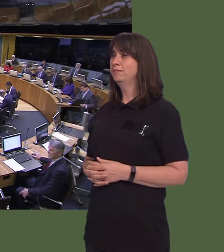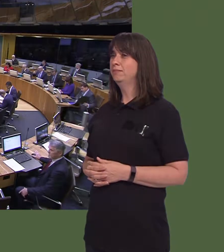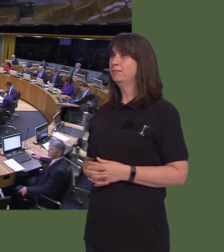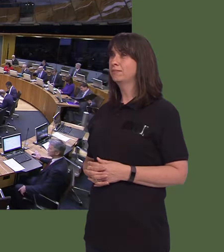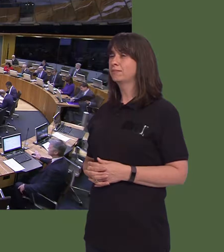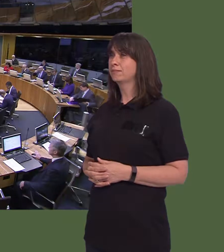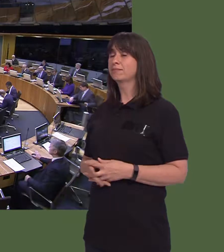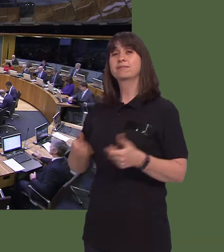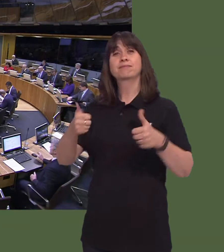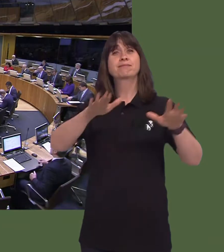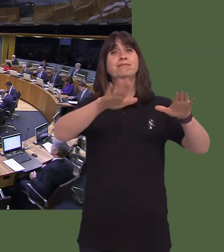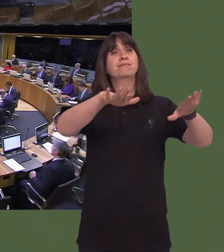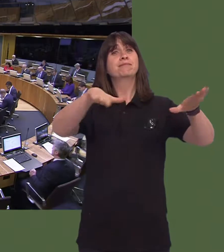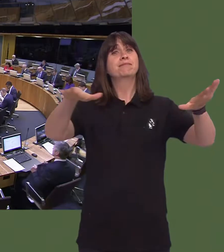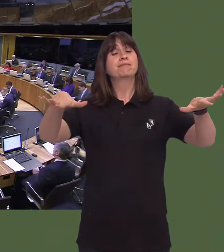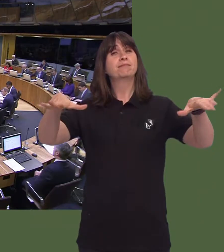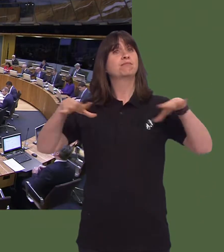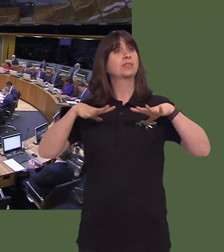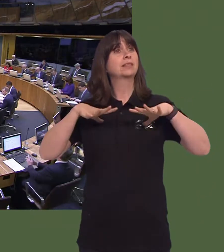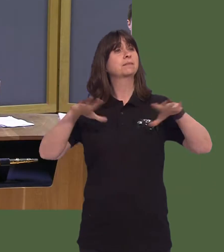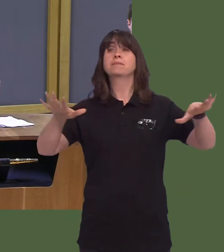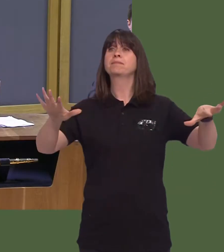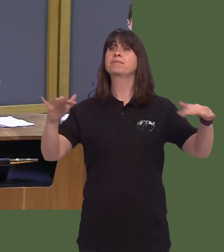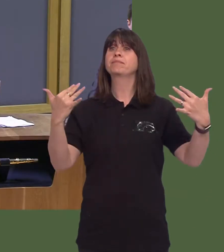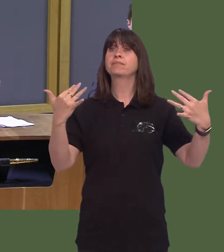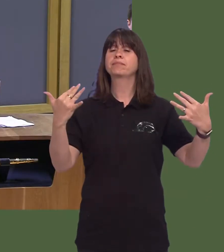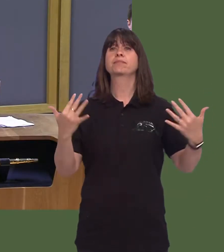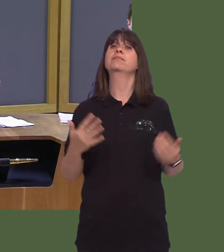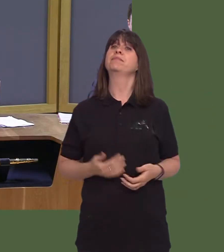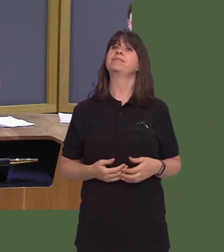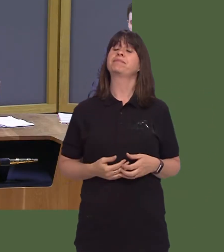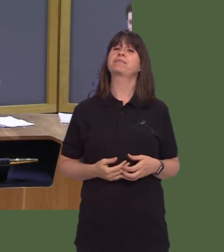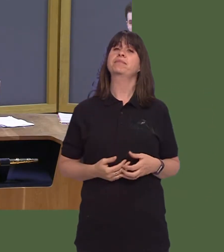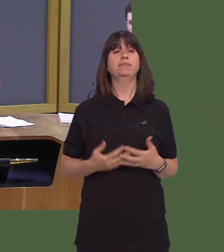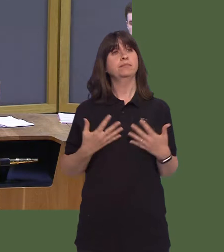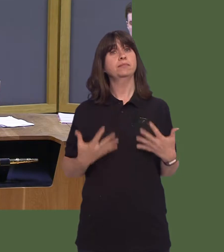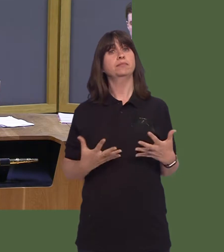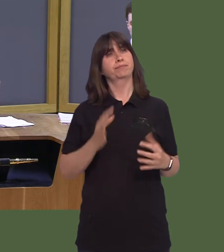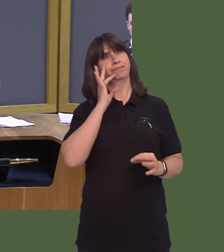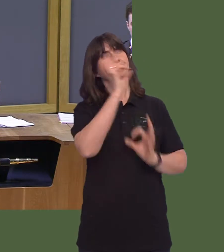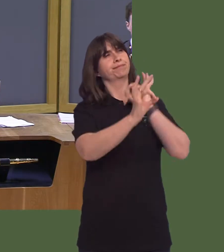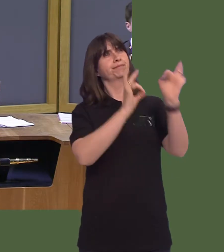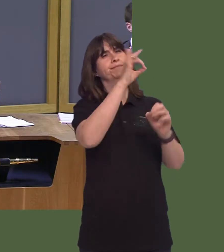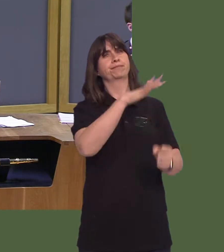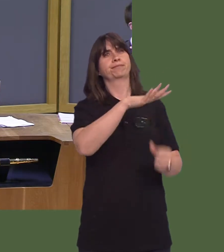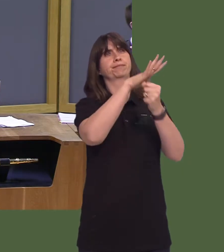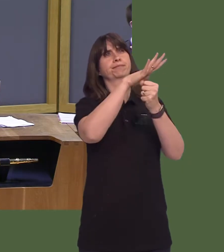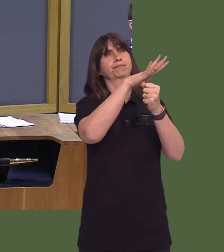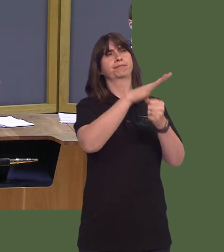FMQ_Verbatim Y Llywydd / The Llywydd: Yr eitem gyntaf ar ein hagenda ni y prynhawn yma yw'r cwestiynau i'r Prif Weinidog, a'r cwestiwn cyntaf, Gareth